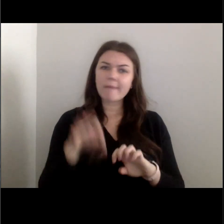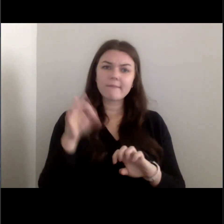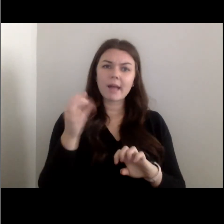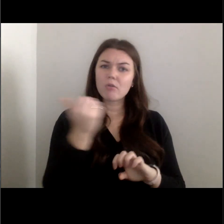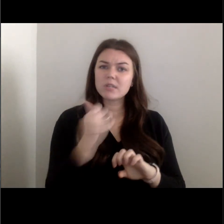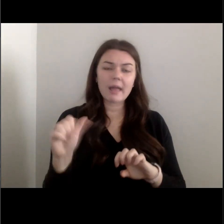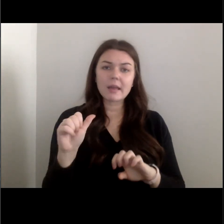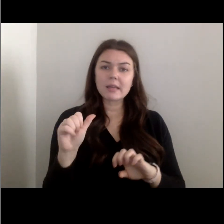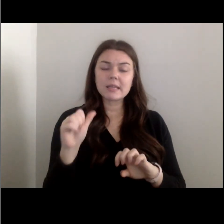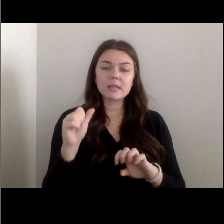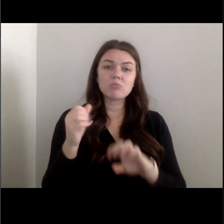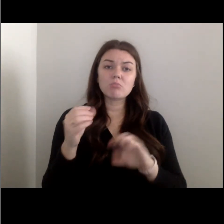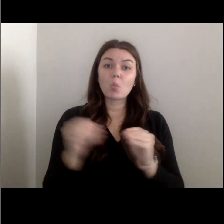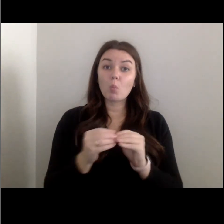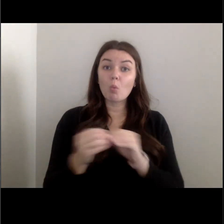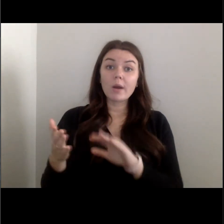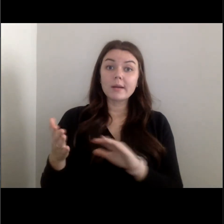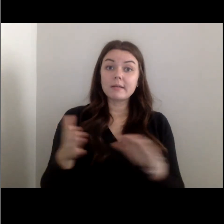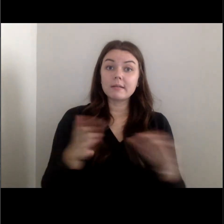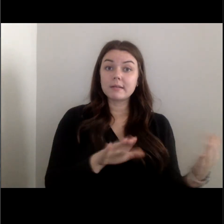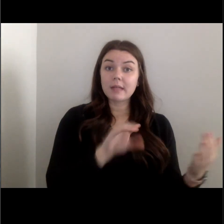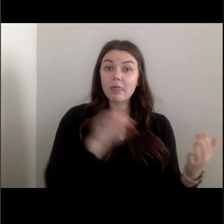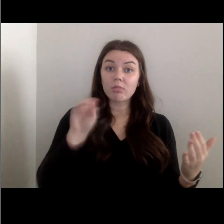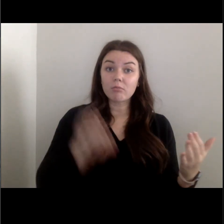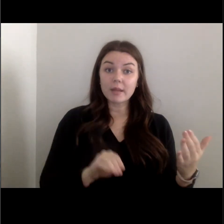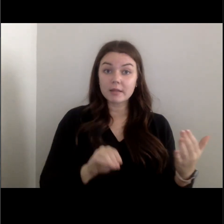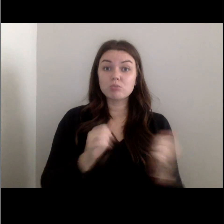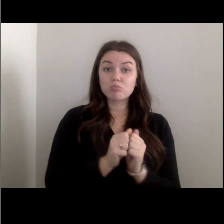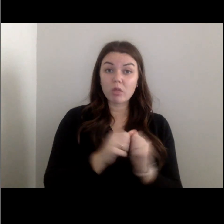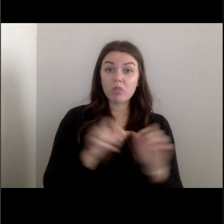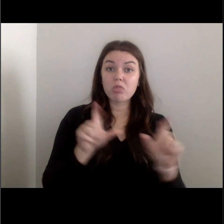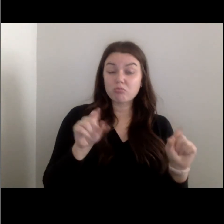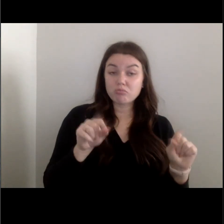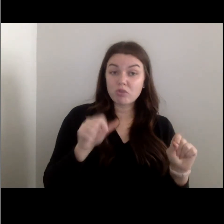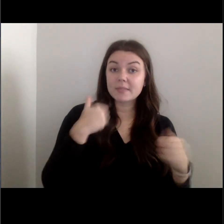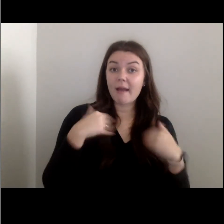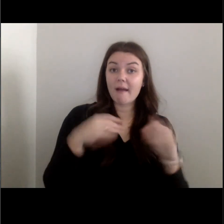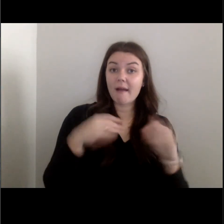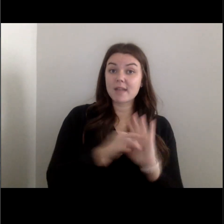in the tagged crab than in the crab that don't have tags. But that's a great question.